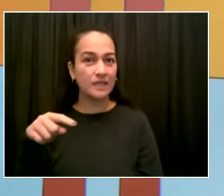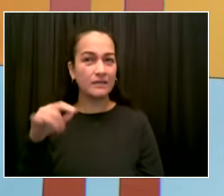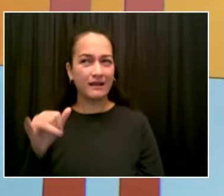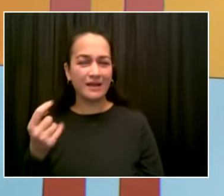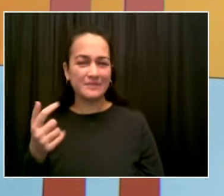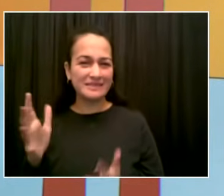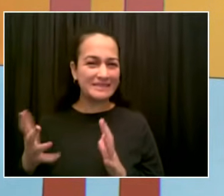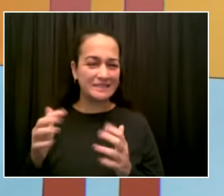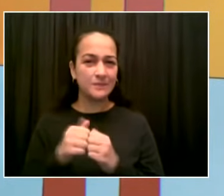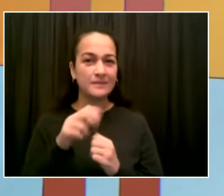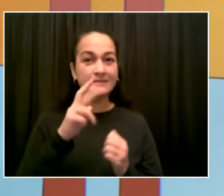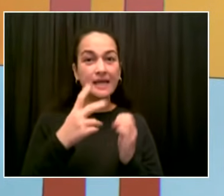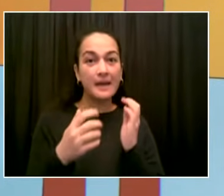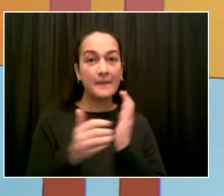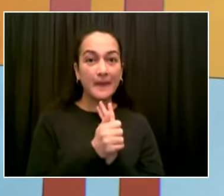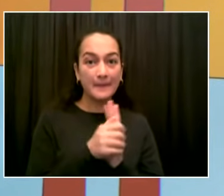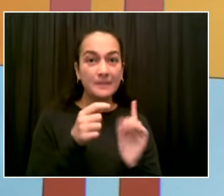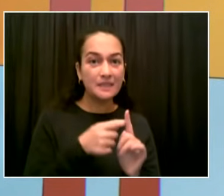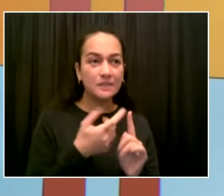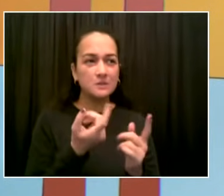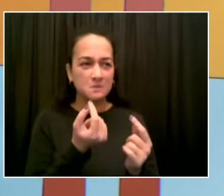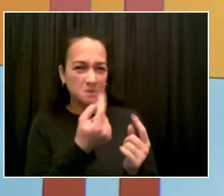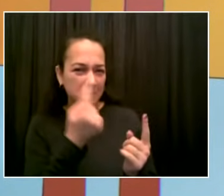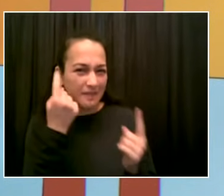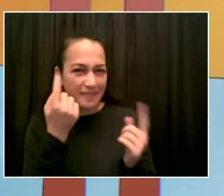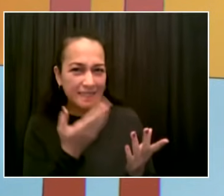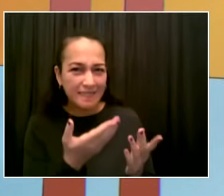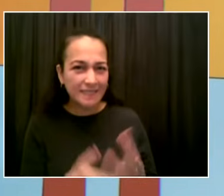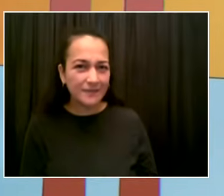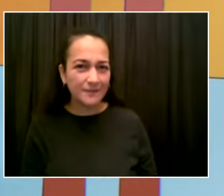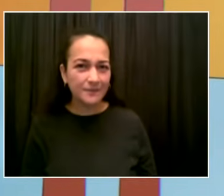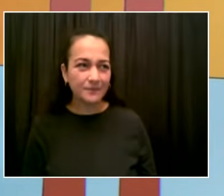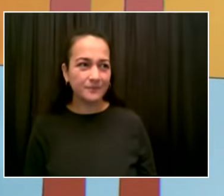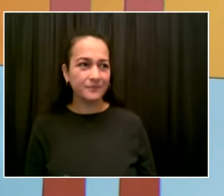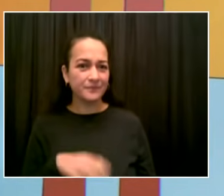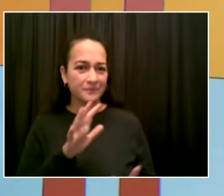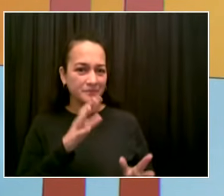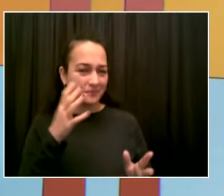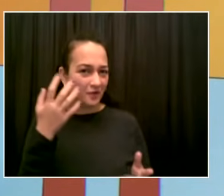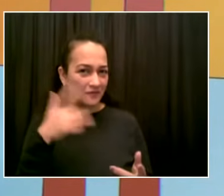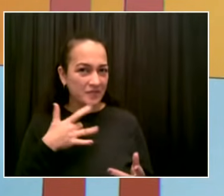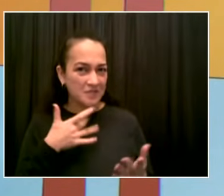INDICATE■ç WHERE THE COURT IS LEANING HERE. WHERE DO YOU THINK THE FUTURE WILL BE FOR EWN YORK'S GUN